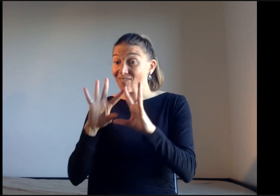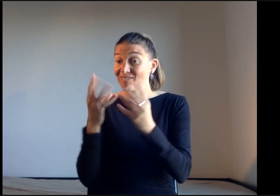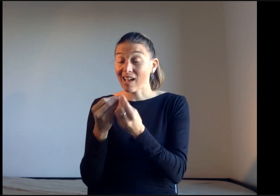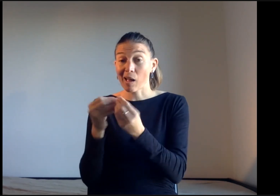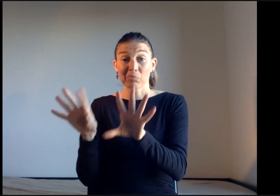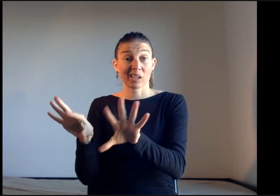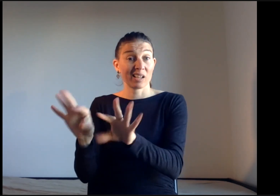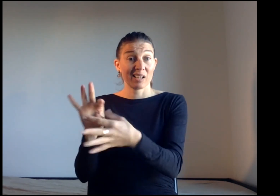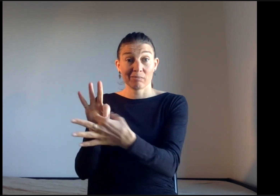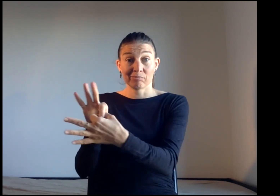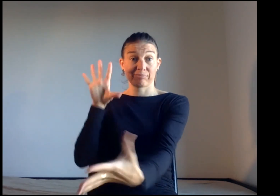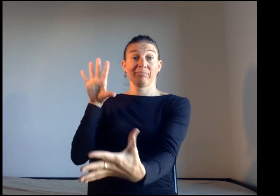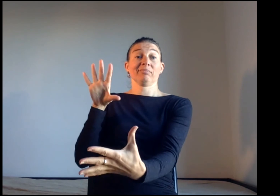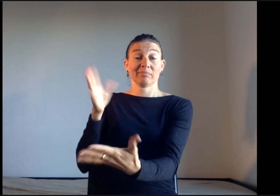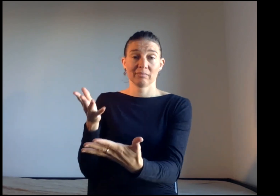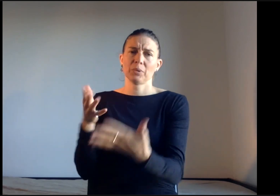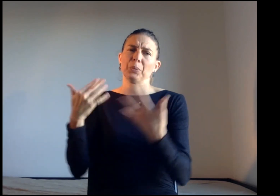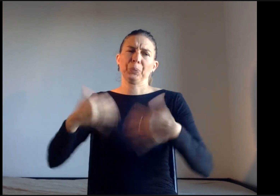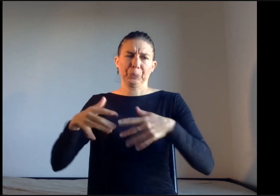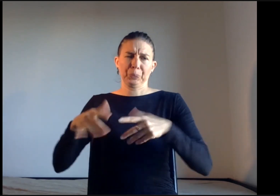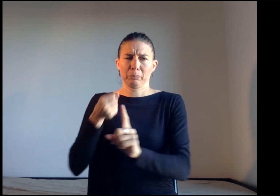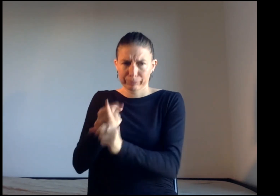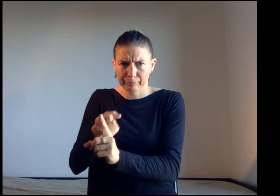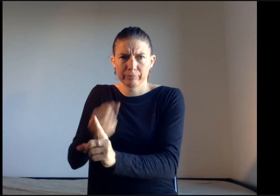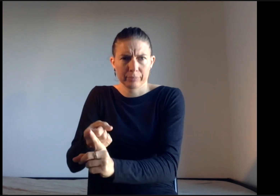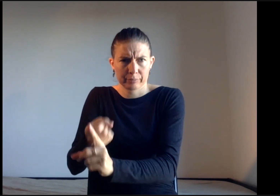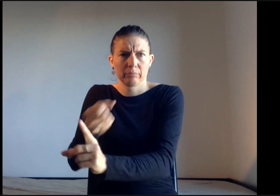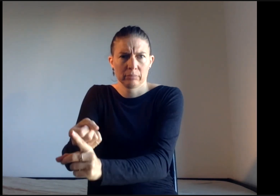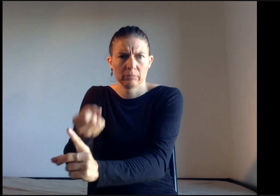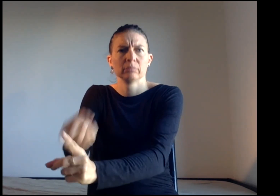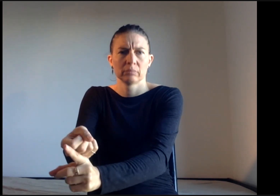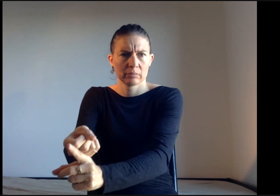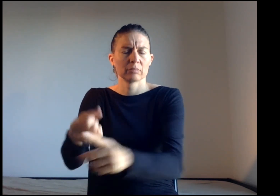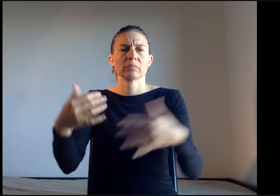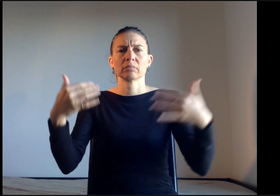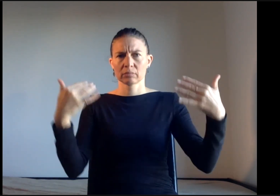There are some risks as he risk of isolation in institutions